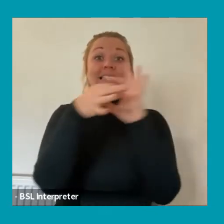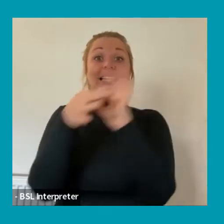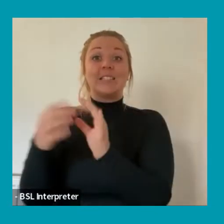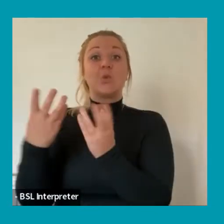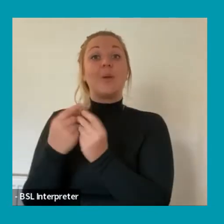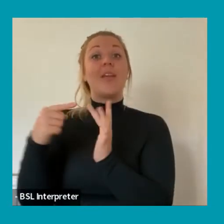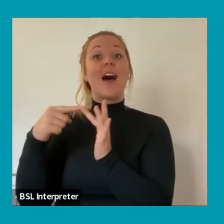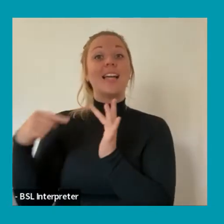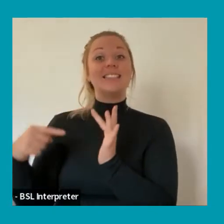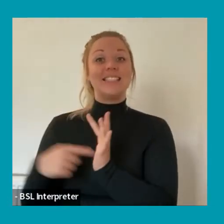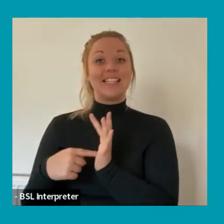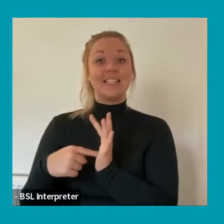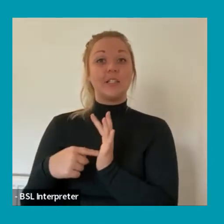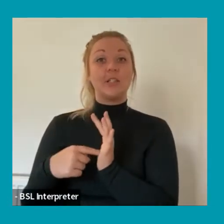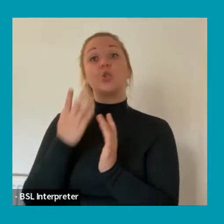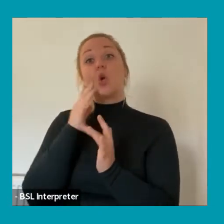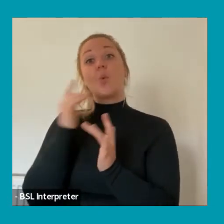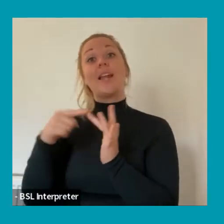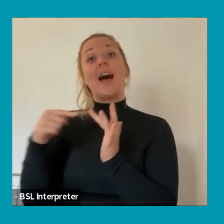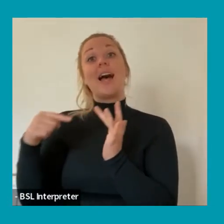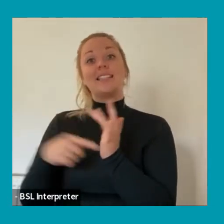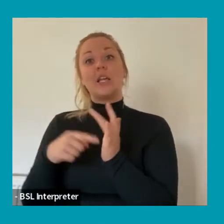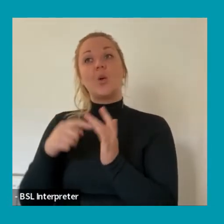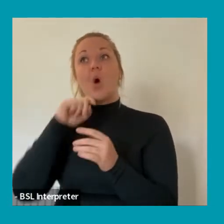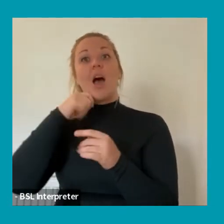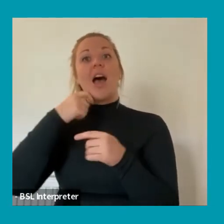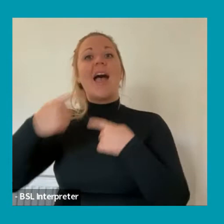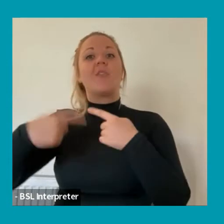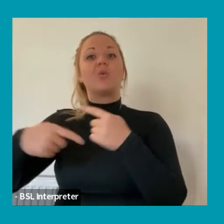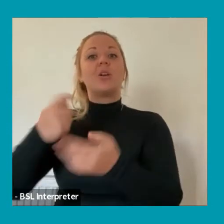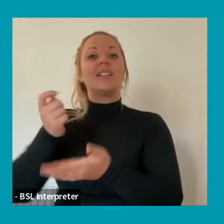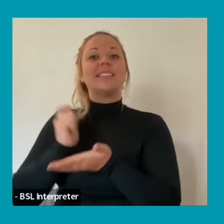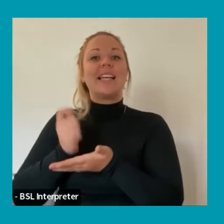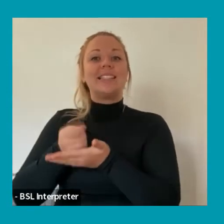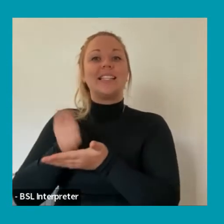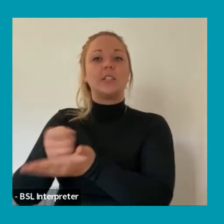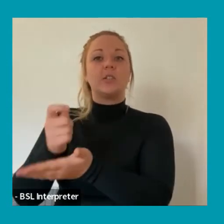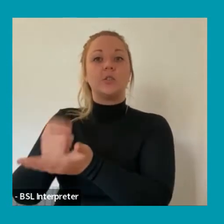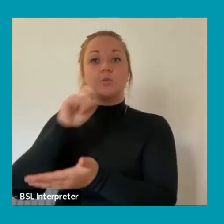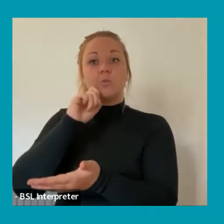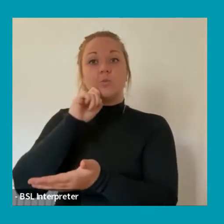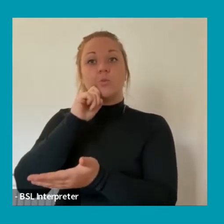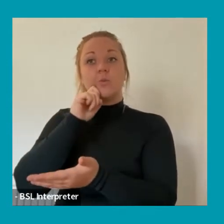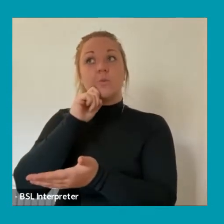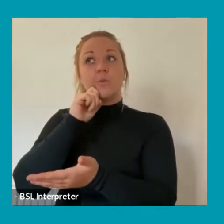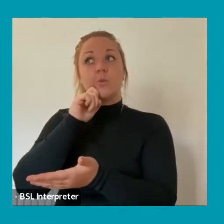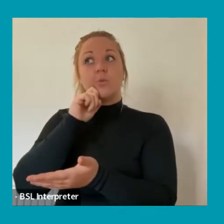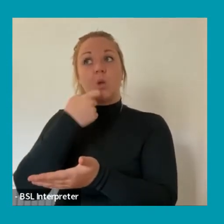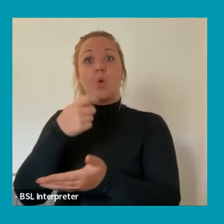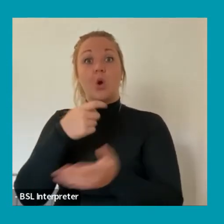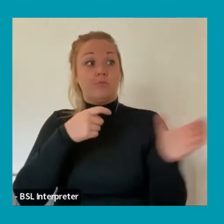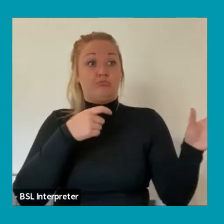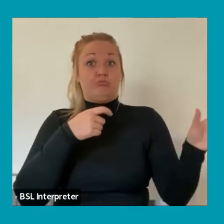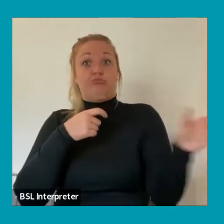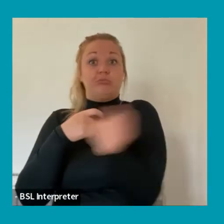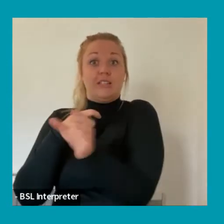When IT were doing tenders we got them involved in that. We got them to the front, rather than at the end of the process something goes line